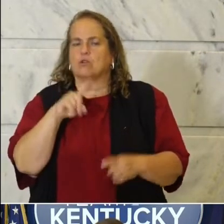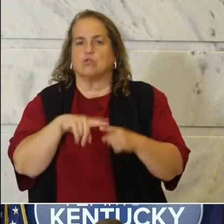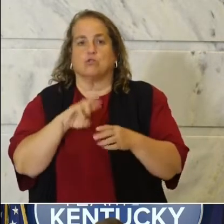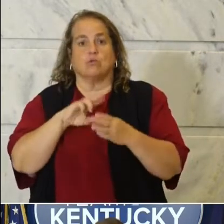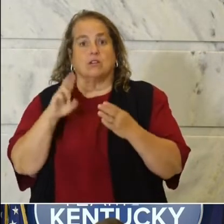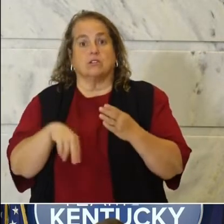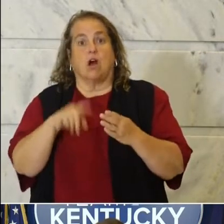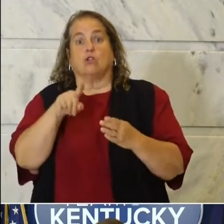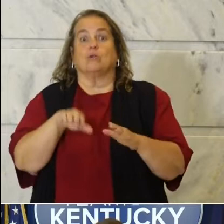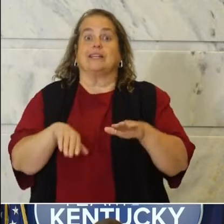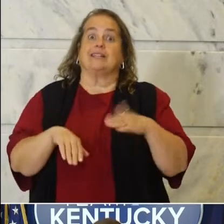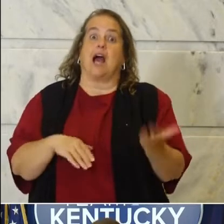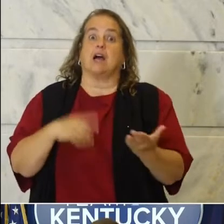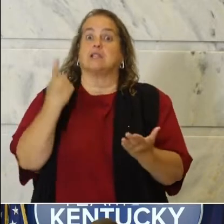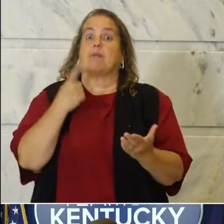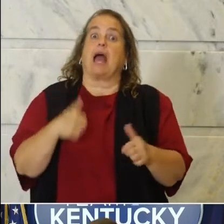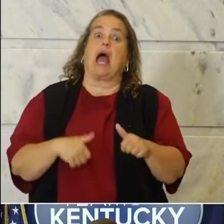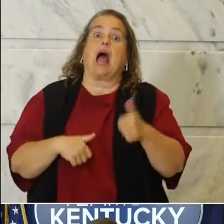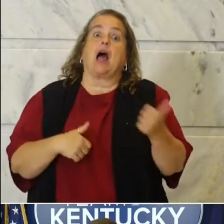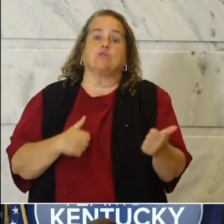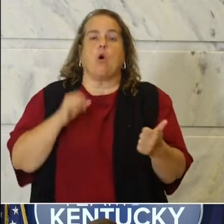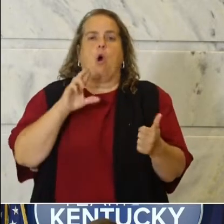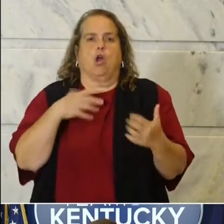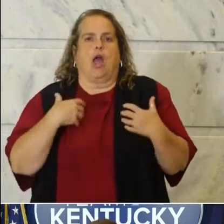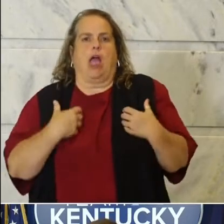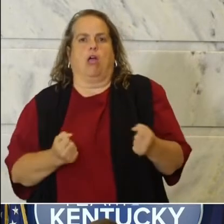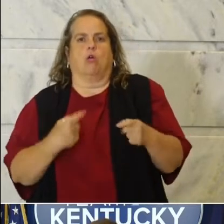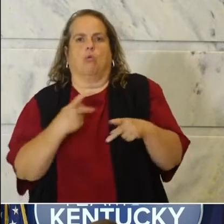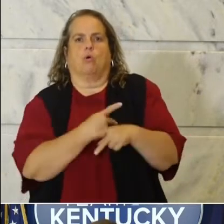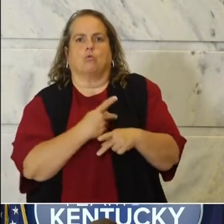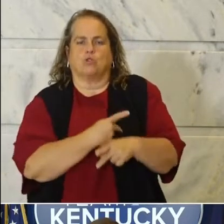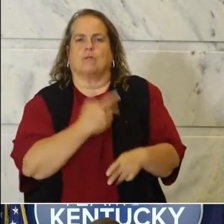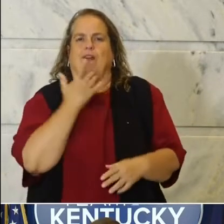you to something else or your health deteriorating. I would tell you if I